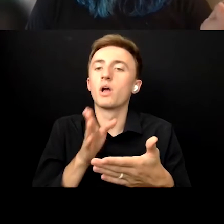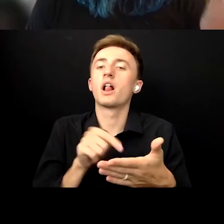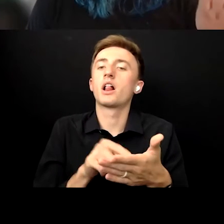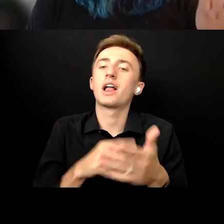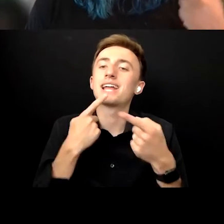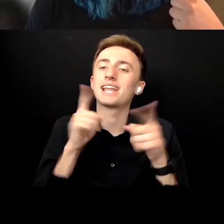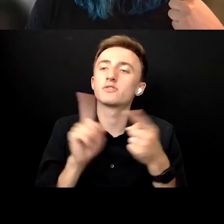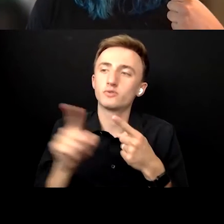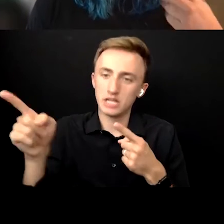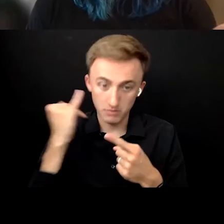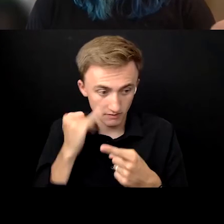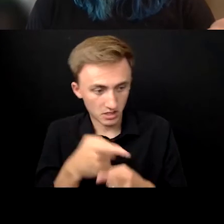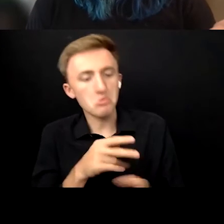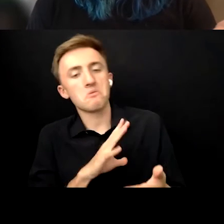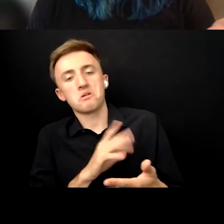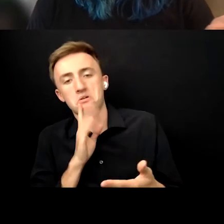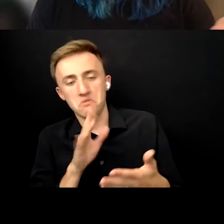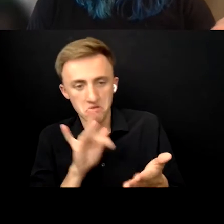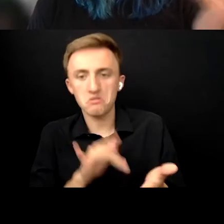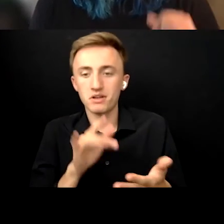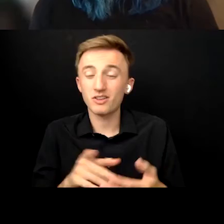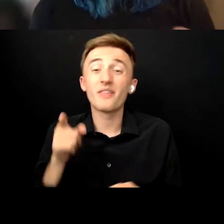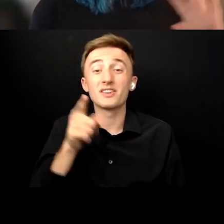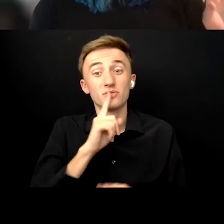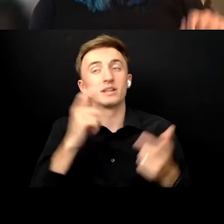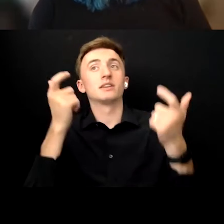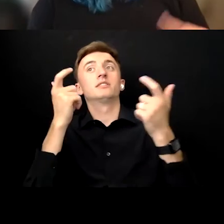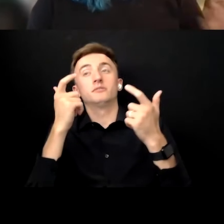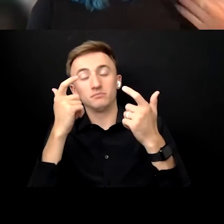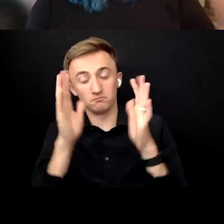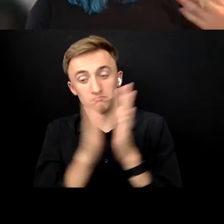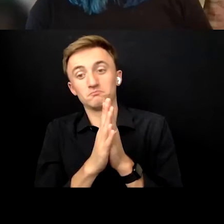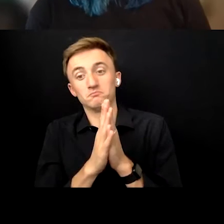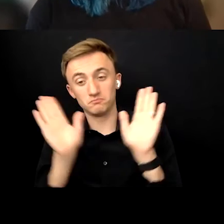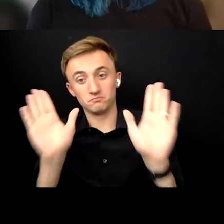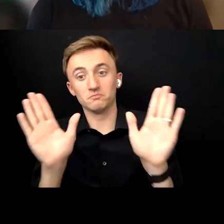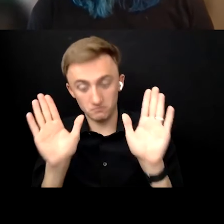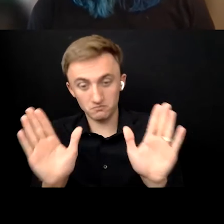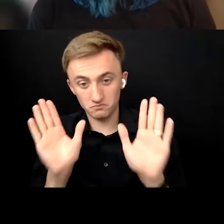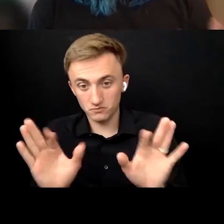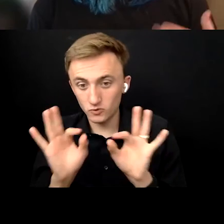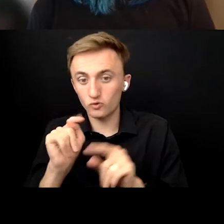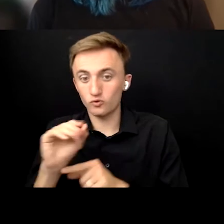activate or not. This is a pretty huge tool if you are going to have questions about if things